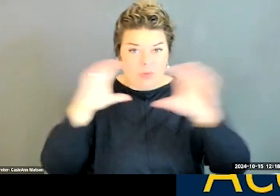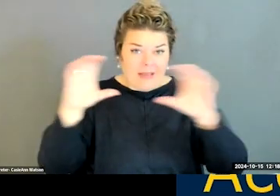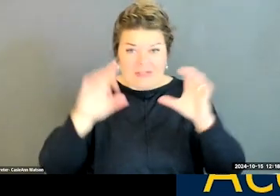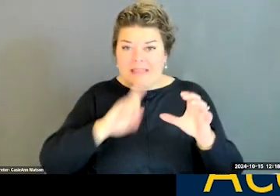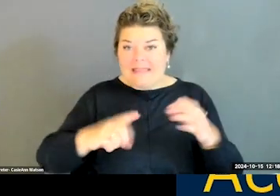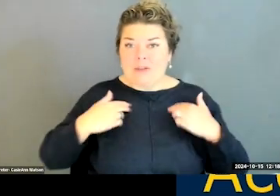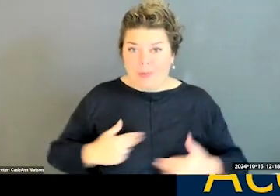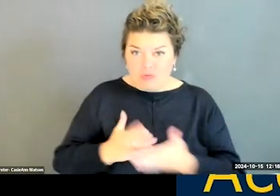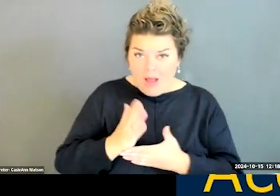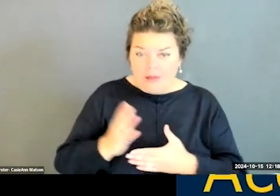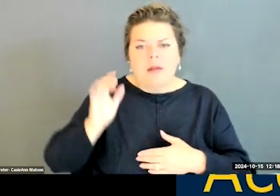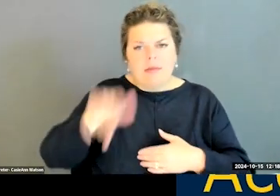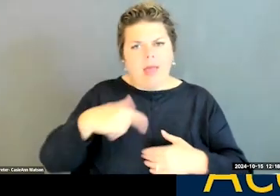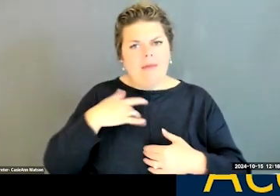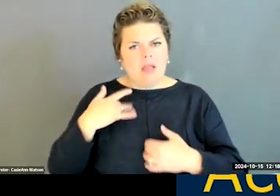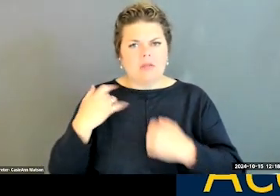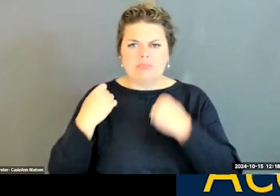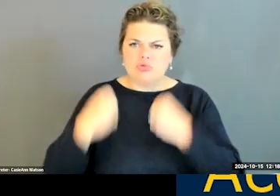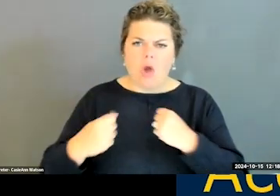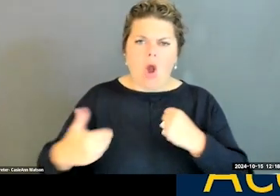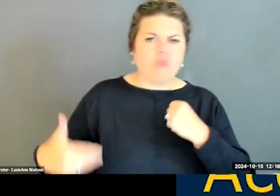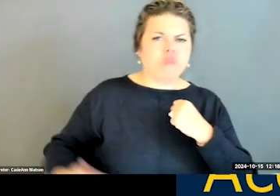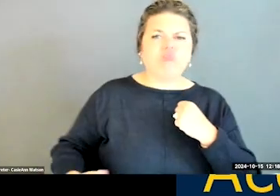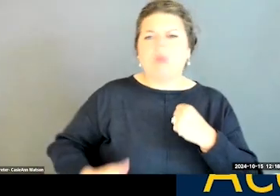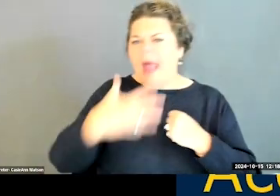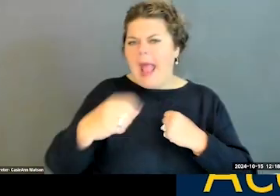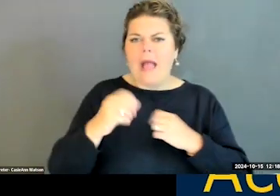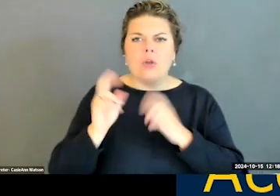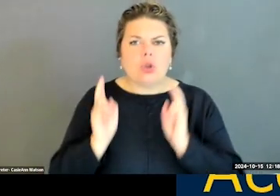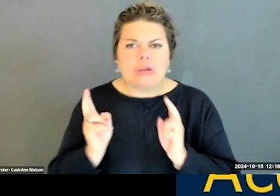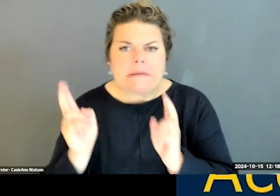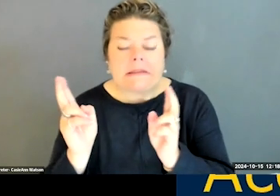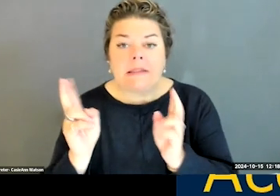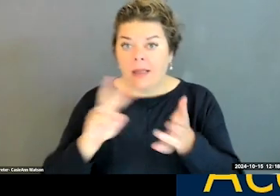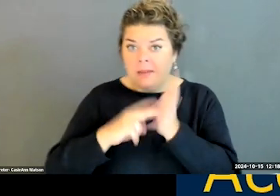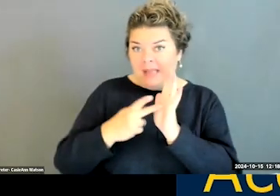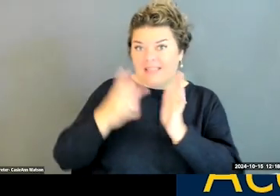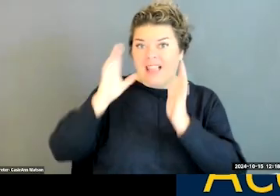"conveys a strong sense of conviction and urgency. "It suggests that the speaker views communication